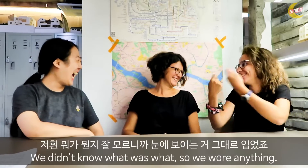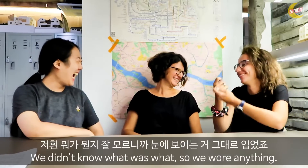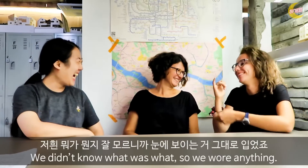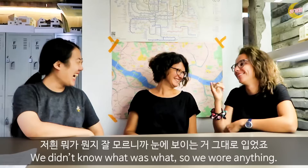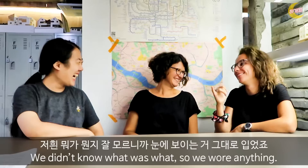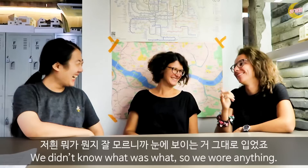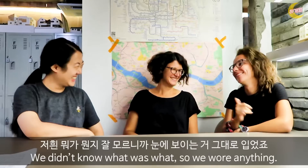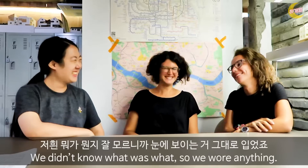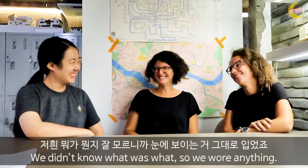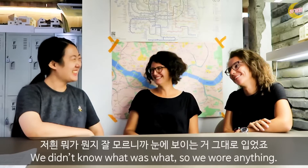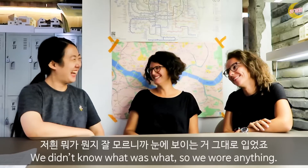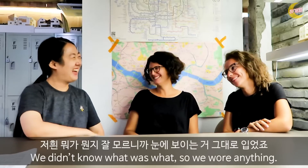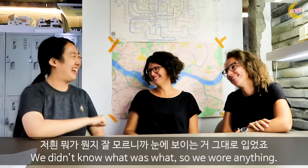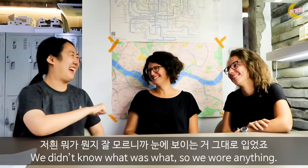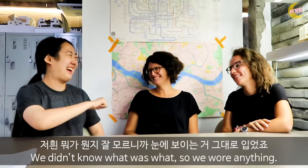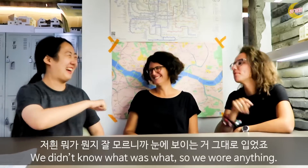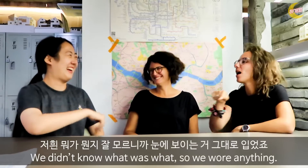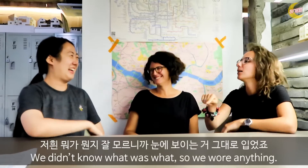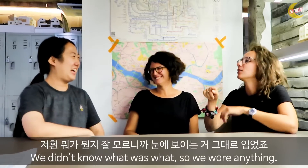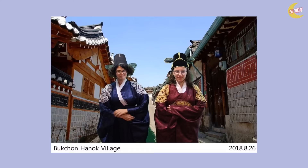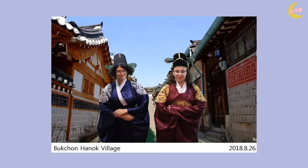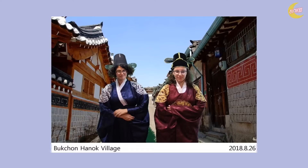We didn’t know what was what, so we wore anything.